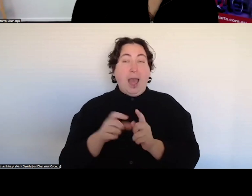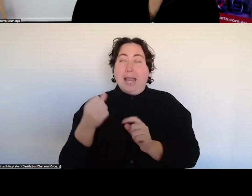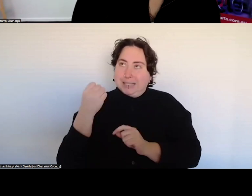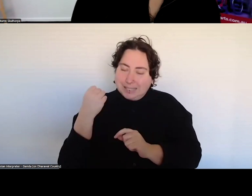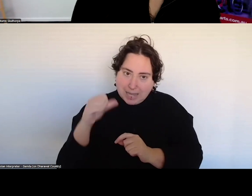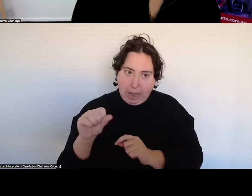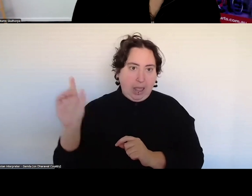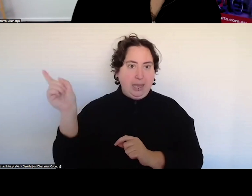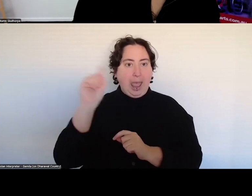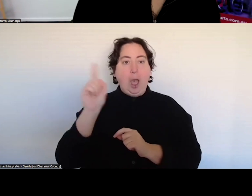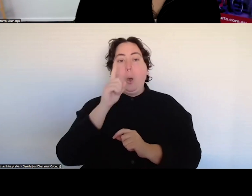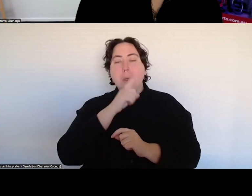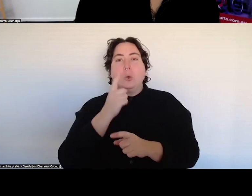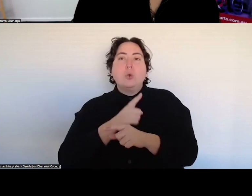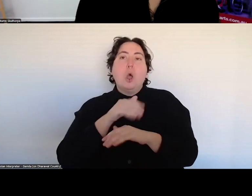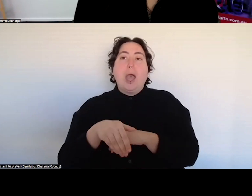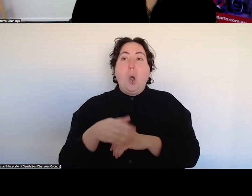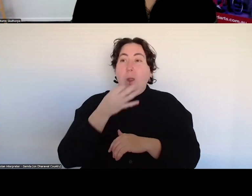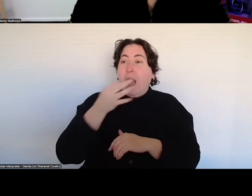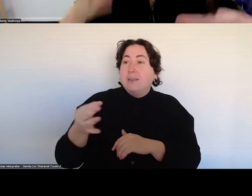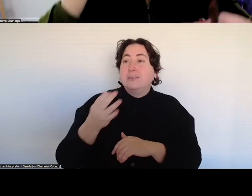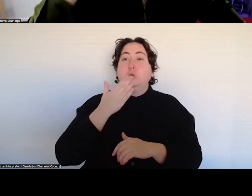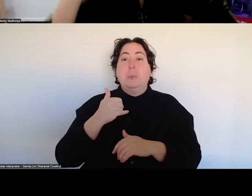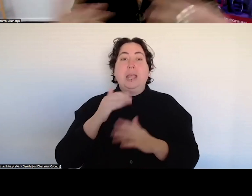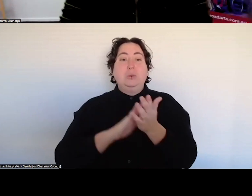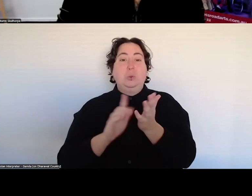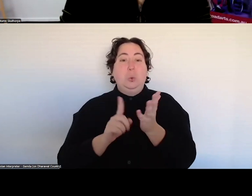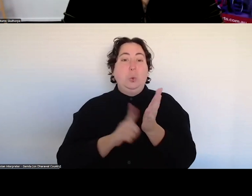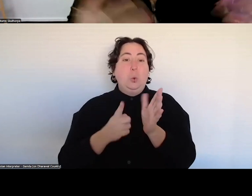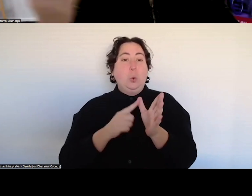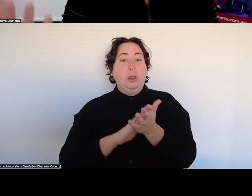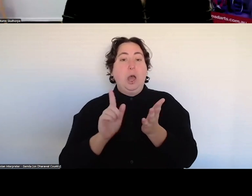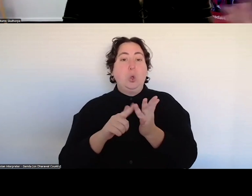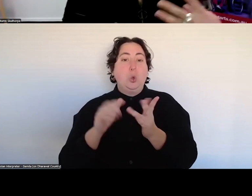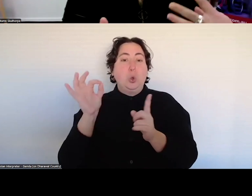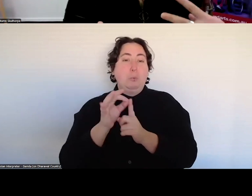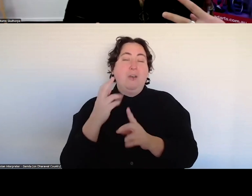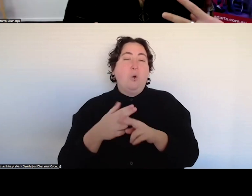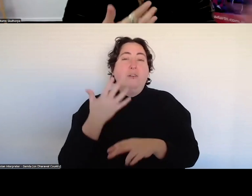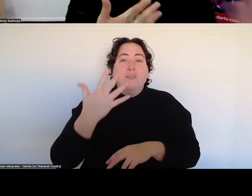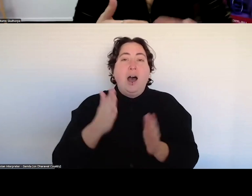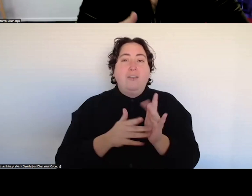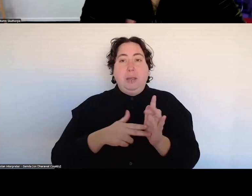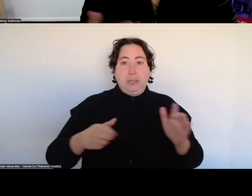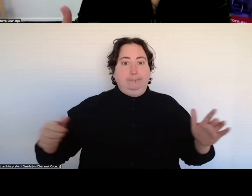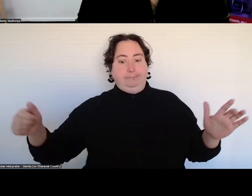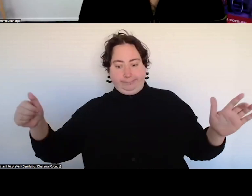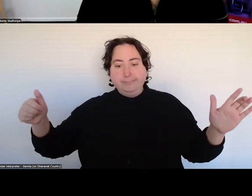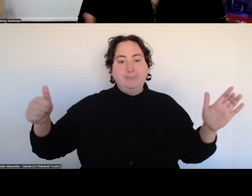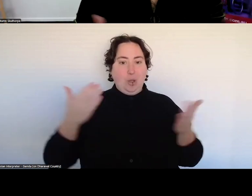they had to hula hoop for 5 minutes on stage and we didn't tell them. Otherwise our relationship